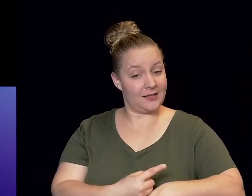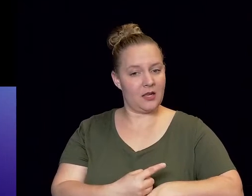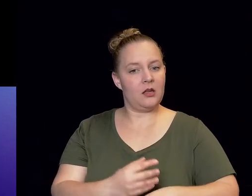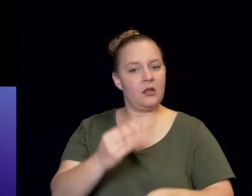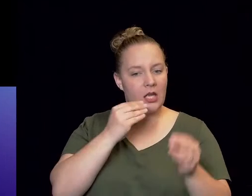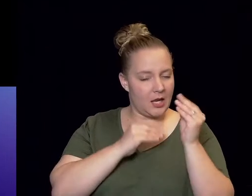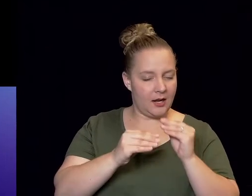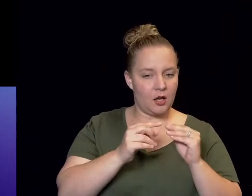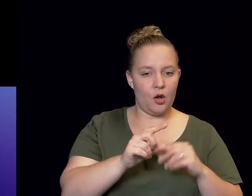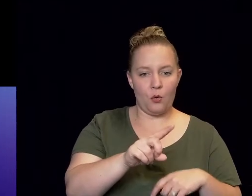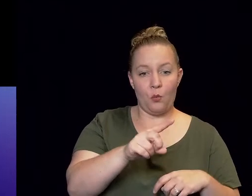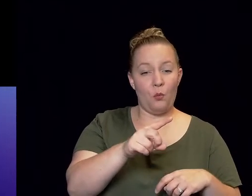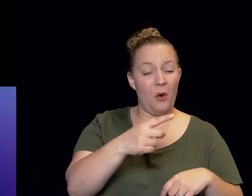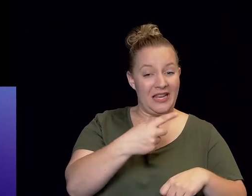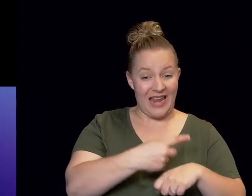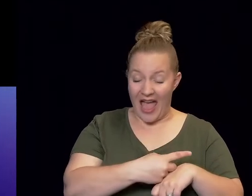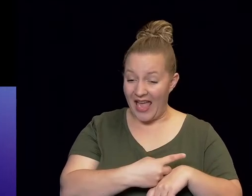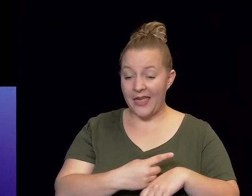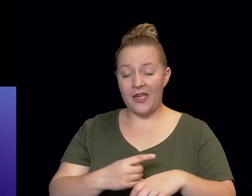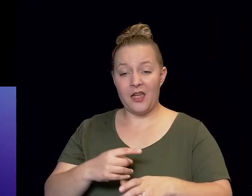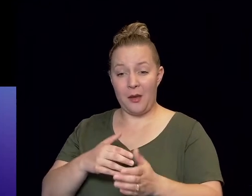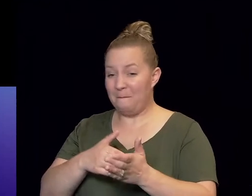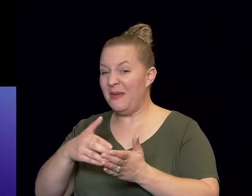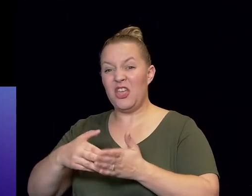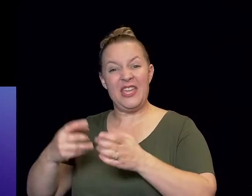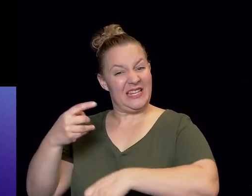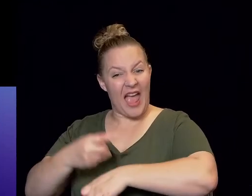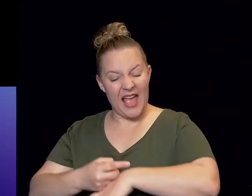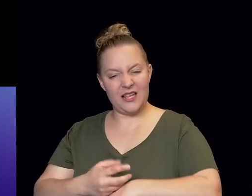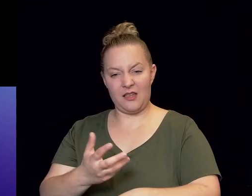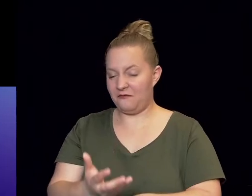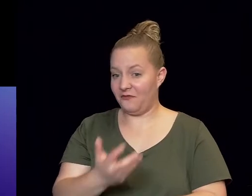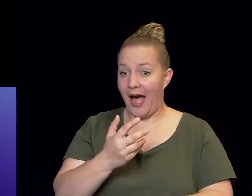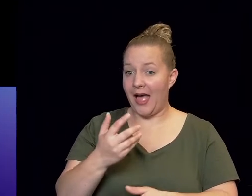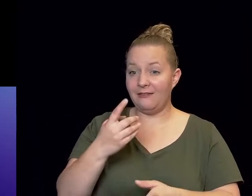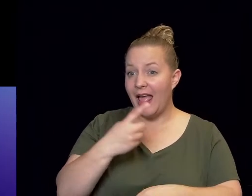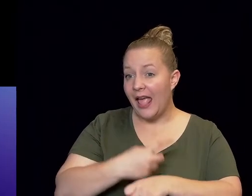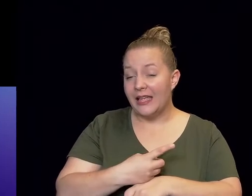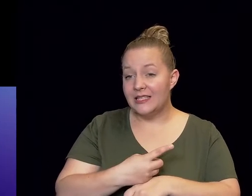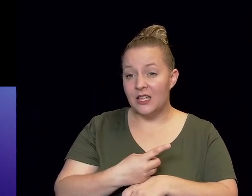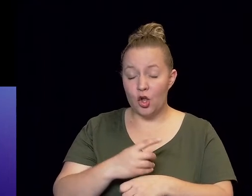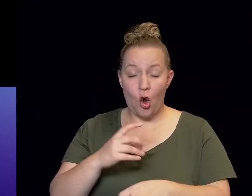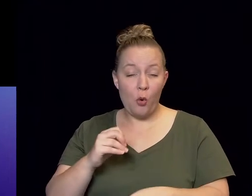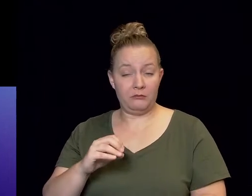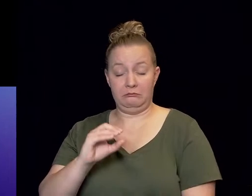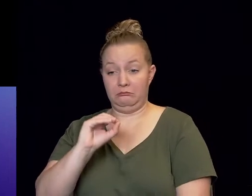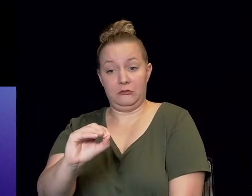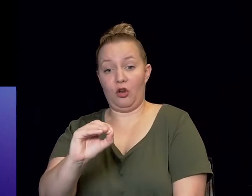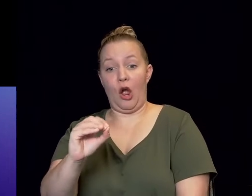for a million days? Am I eating it for 5 days? If I am I eating it for 0 days? We don't know.